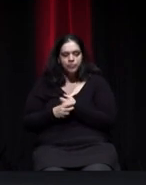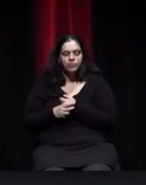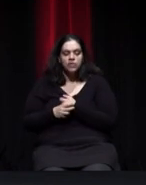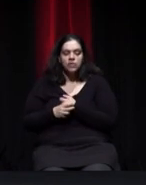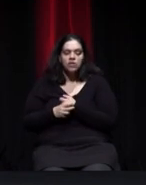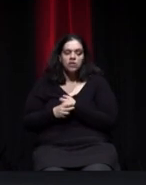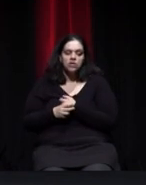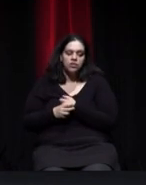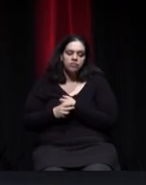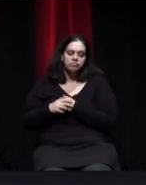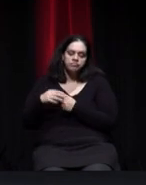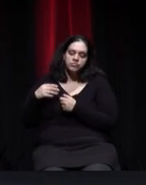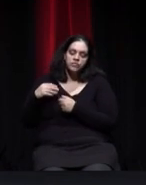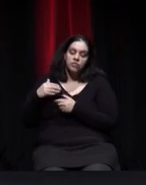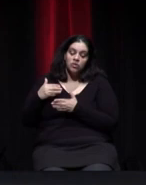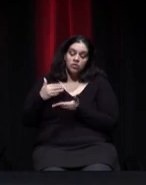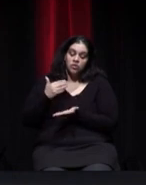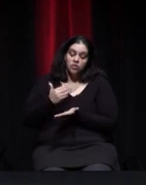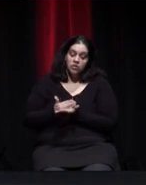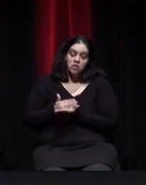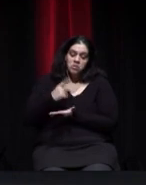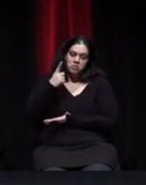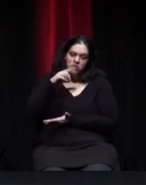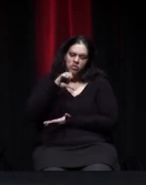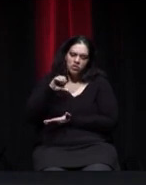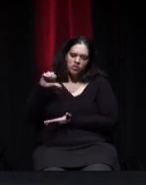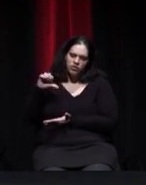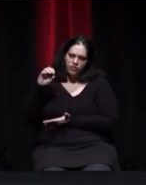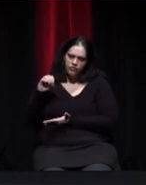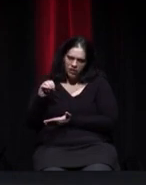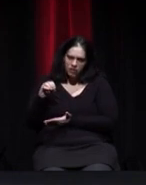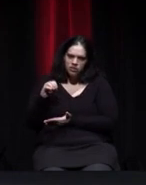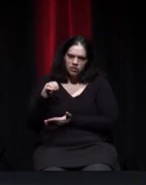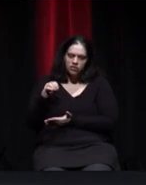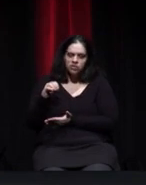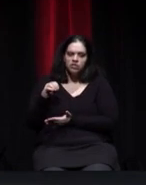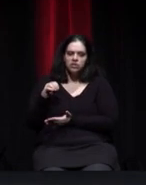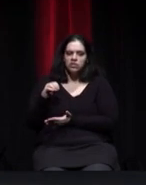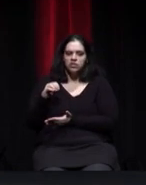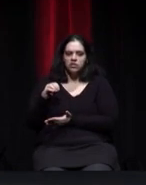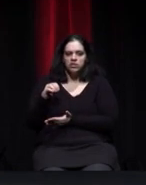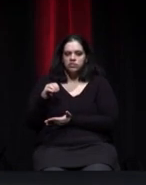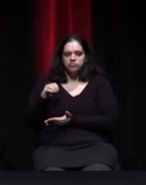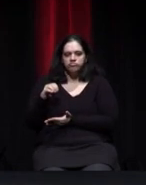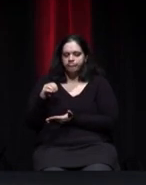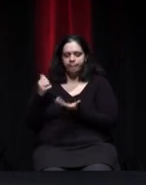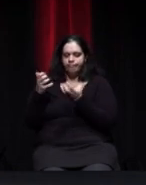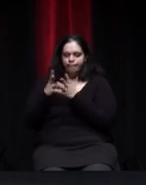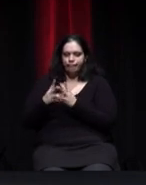Then the '90s come around, and all this dissolves